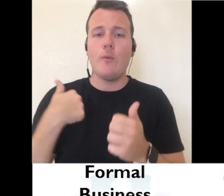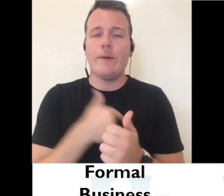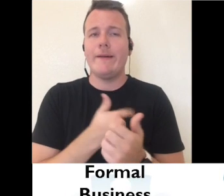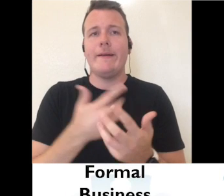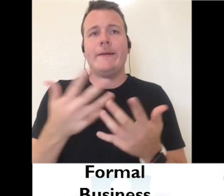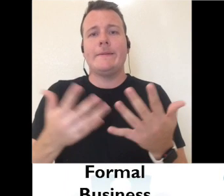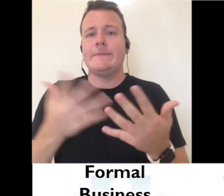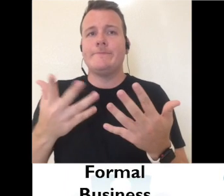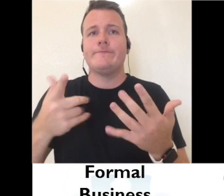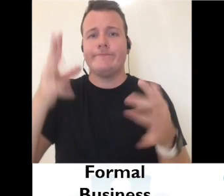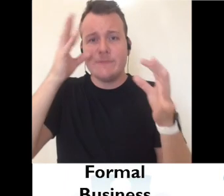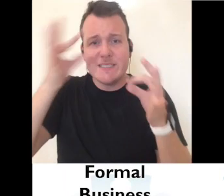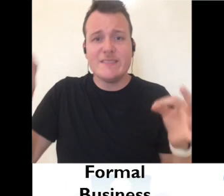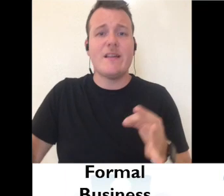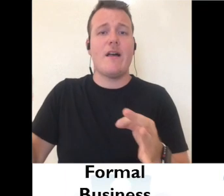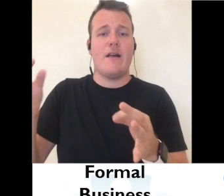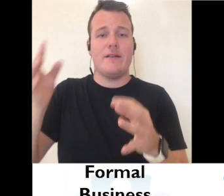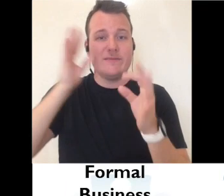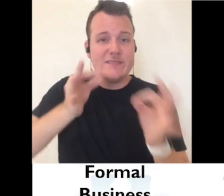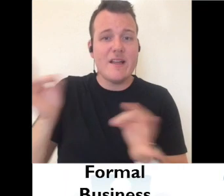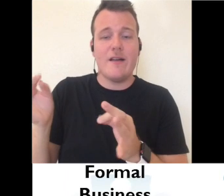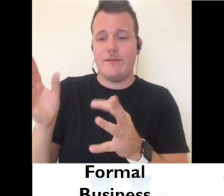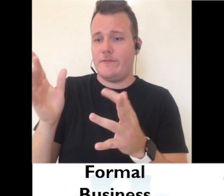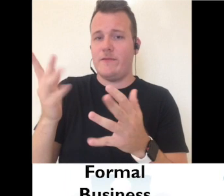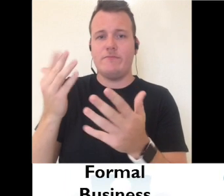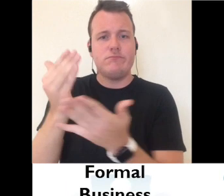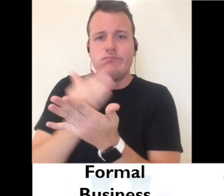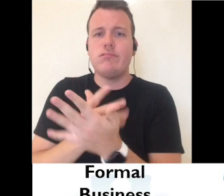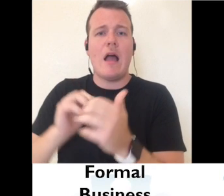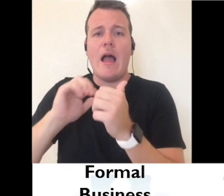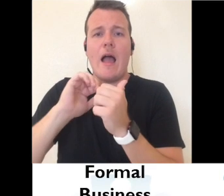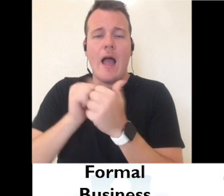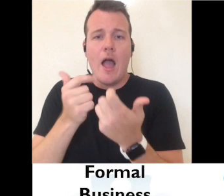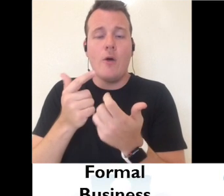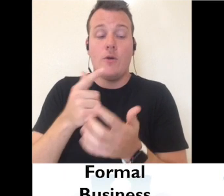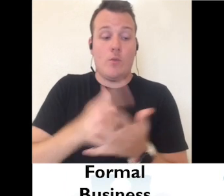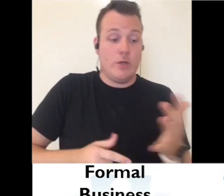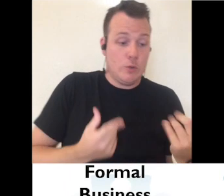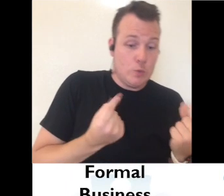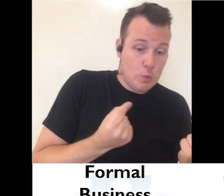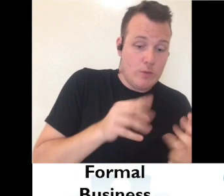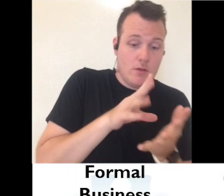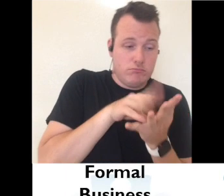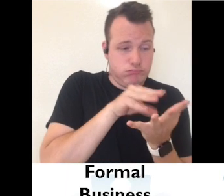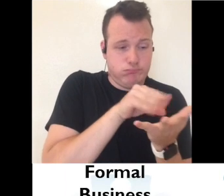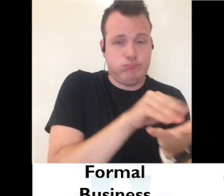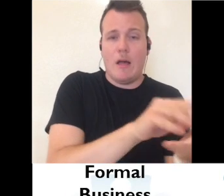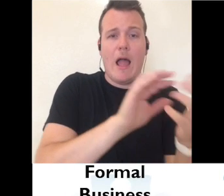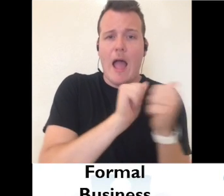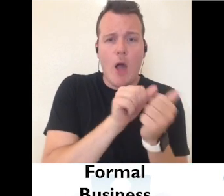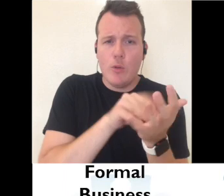what did we do to learn? All we- all we know and how we came to